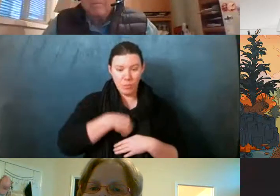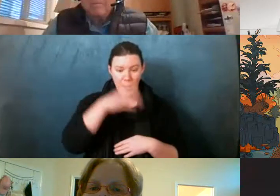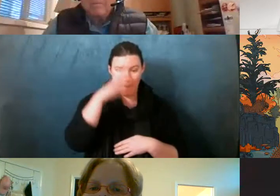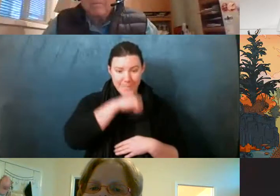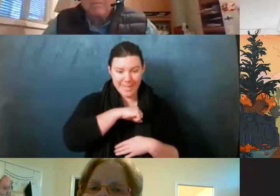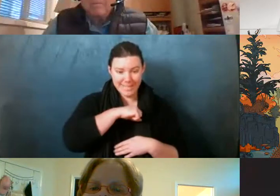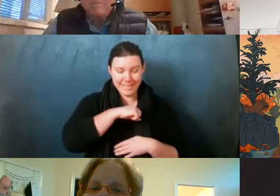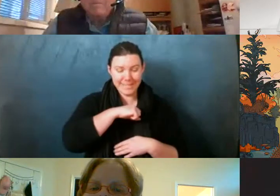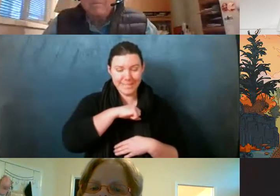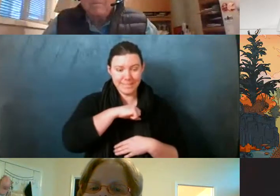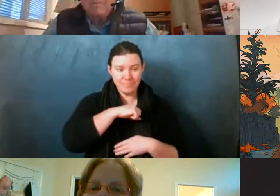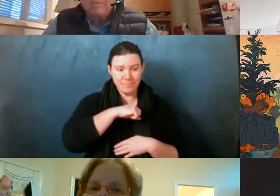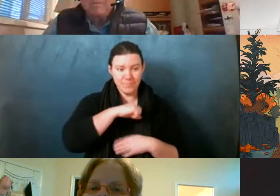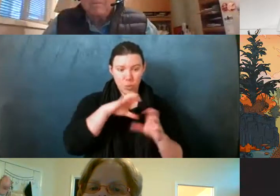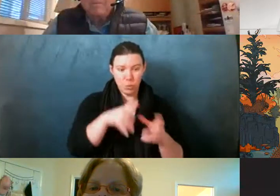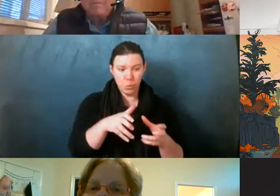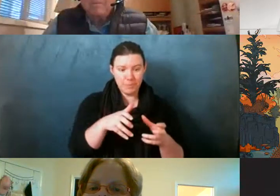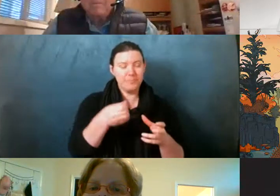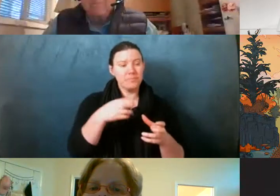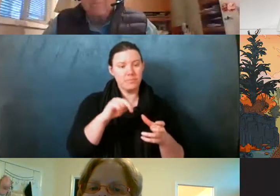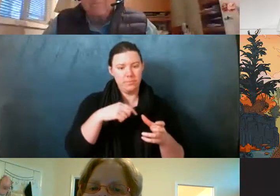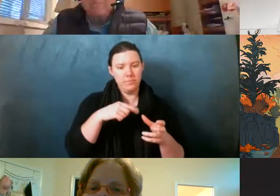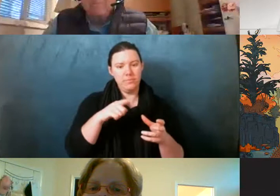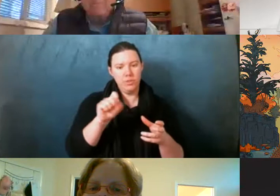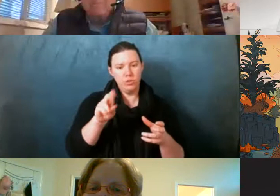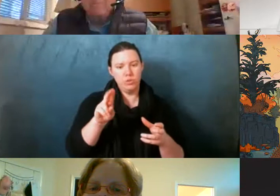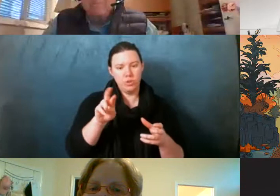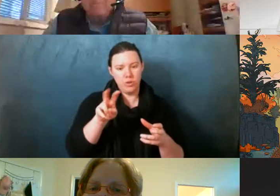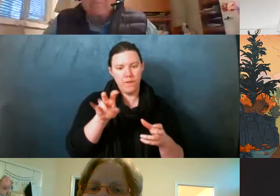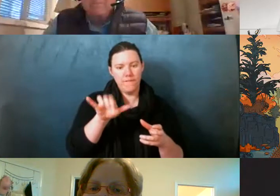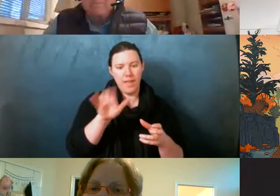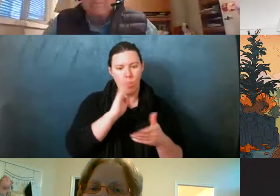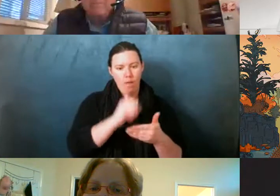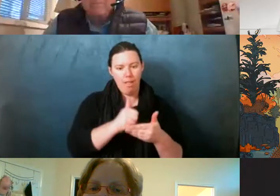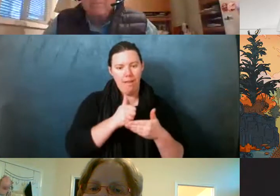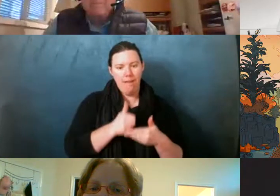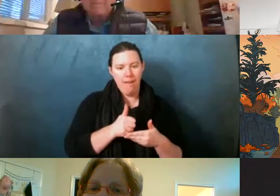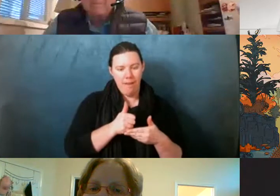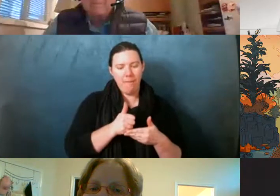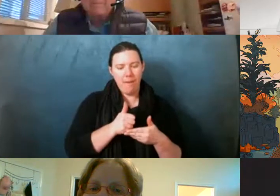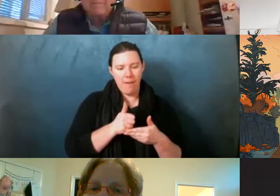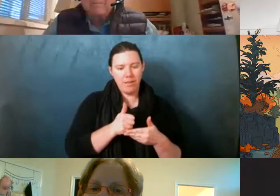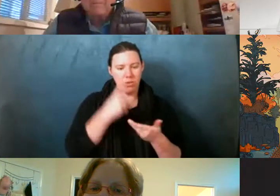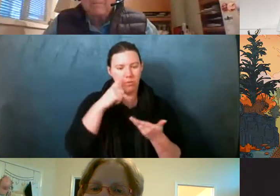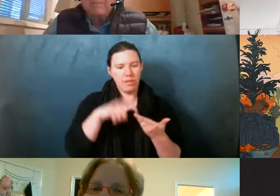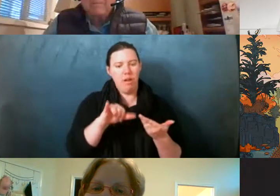this survey will help us recognize that. We'll use this information to make further changes